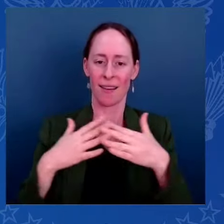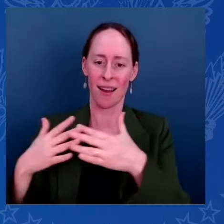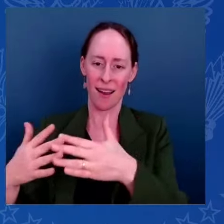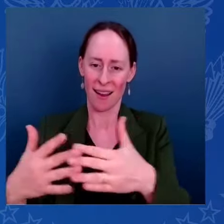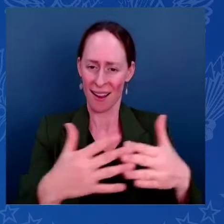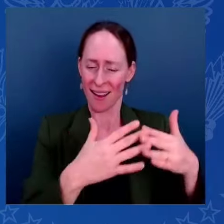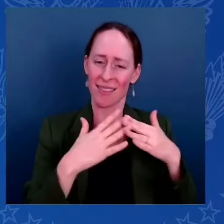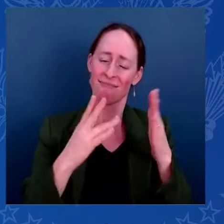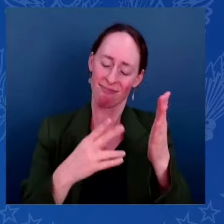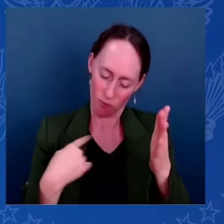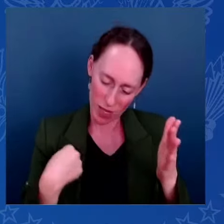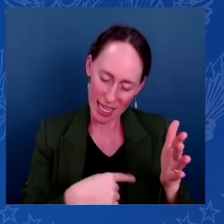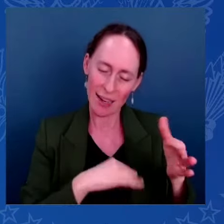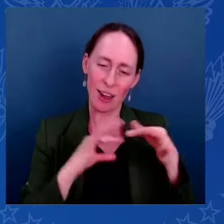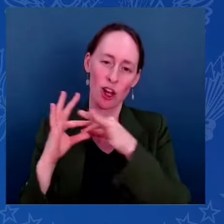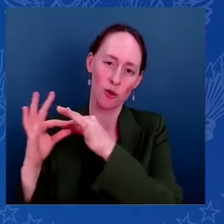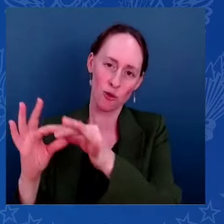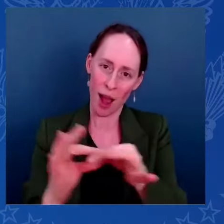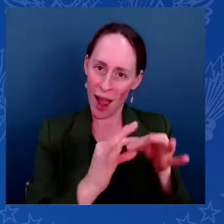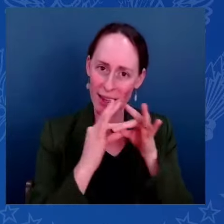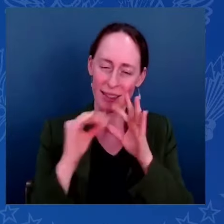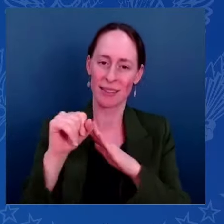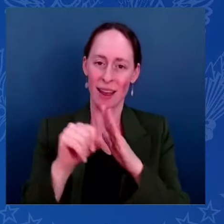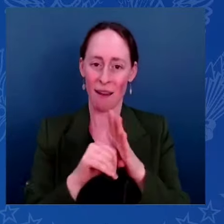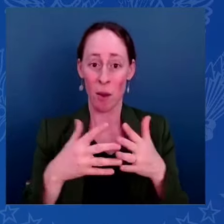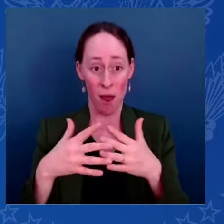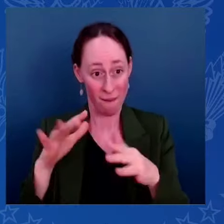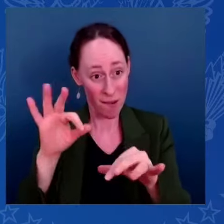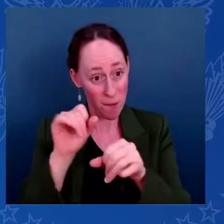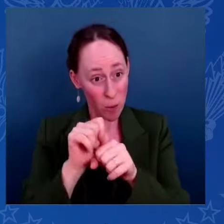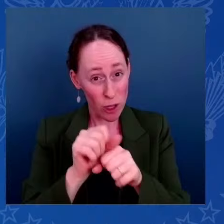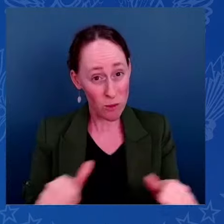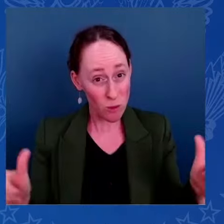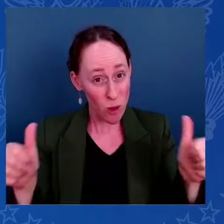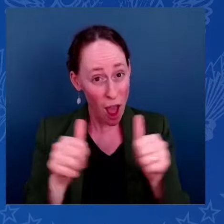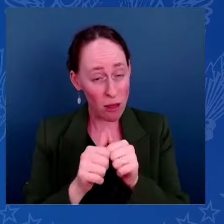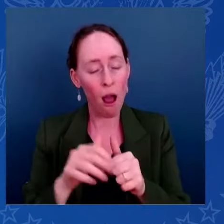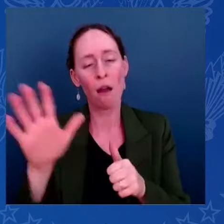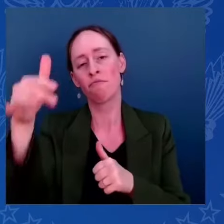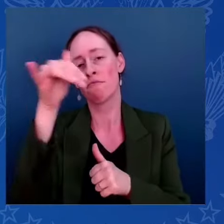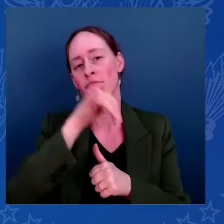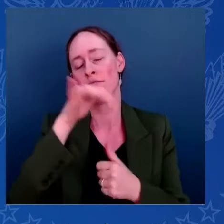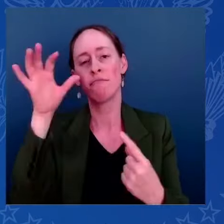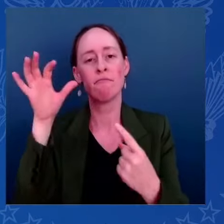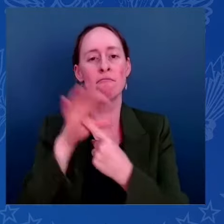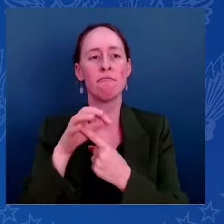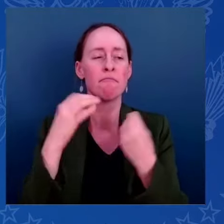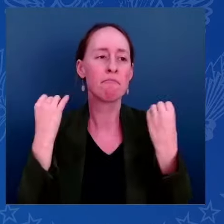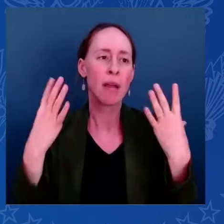beyond our capacity when we work together. So, it's all about working together and sharing data, sharing information.